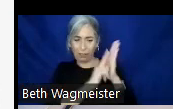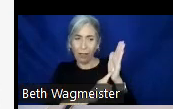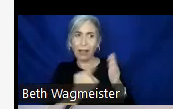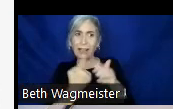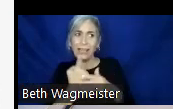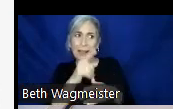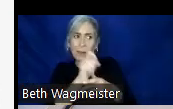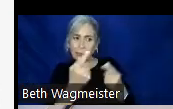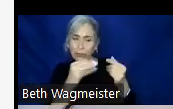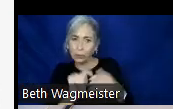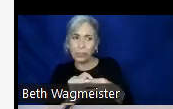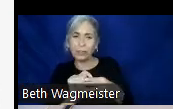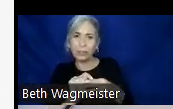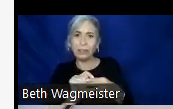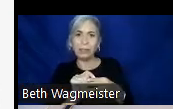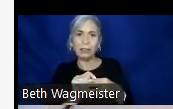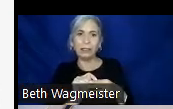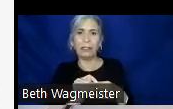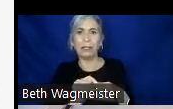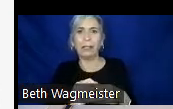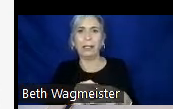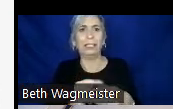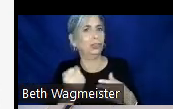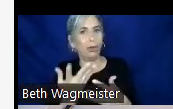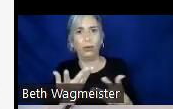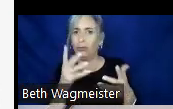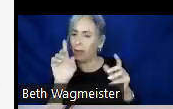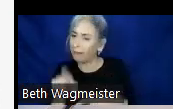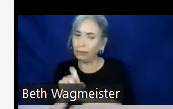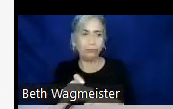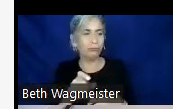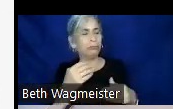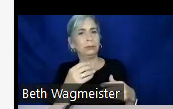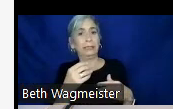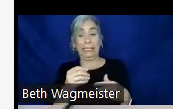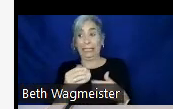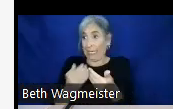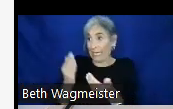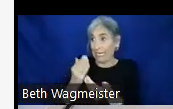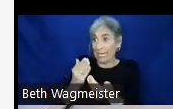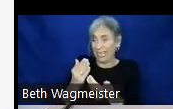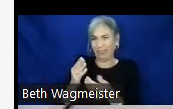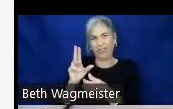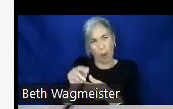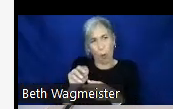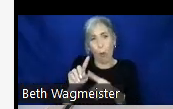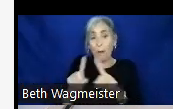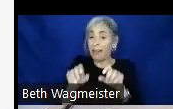it makes business sense, et cetera. Yet, it isn't as easy as it can be. At W3C,